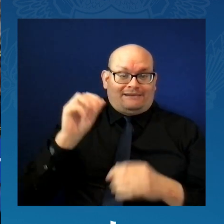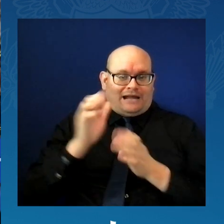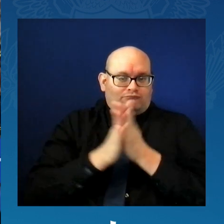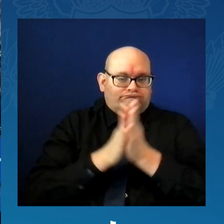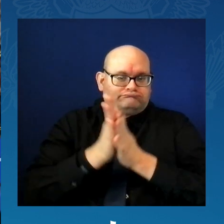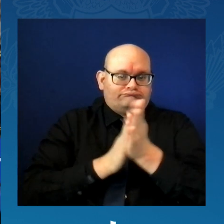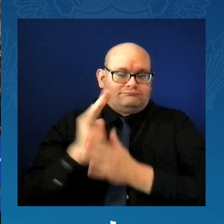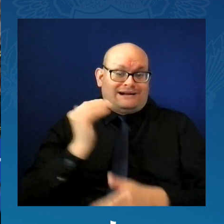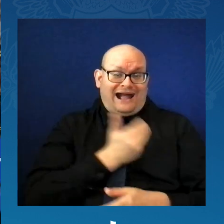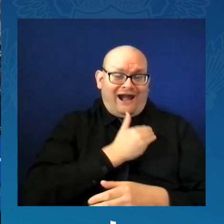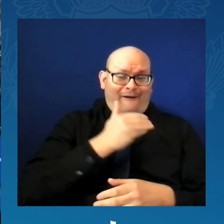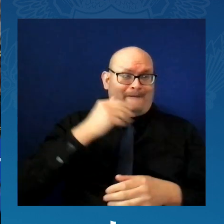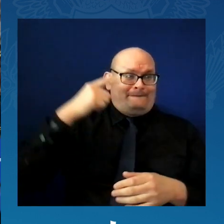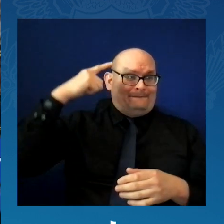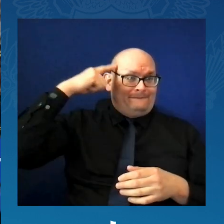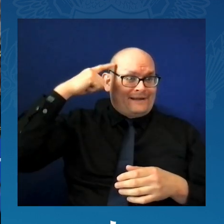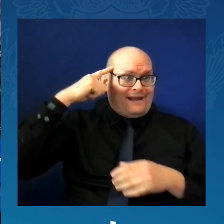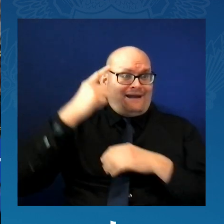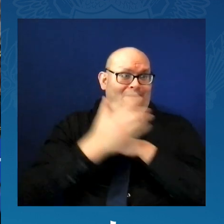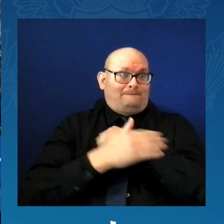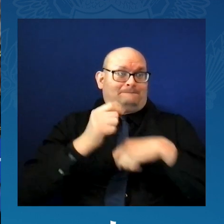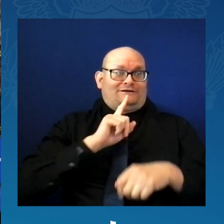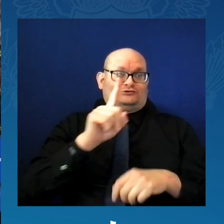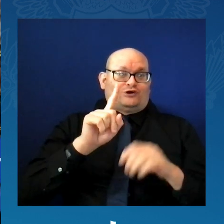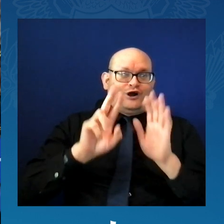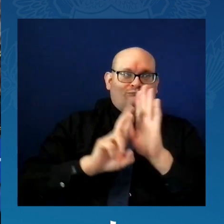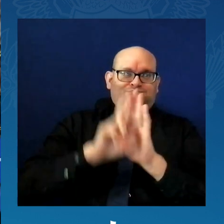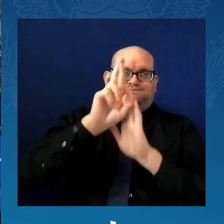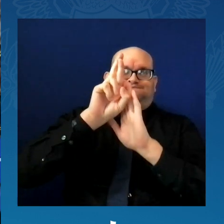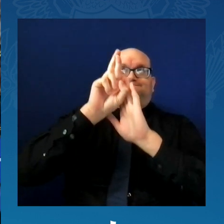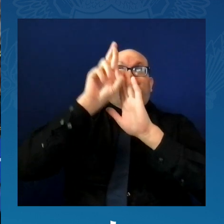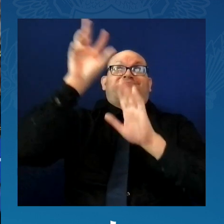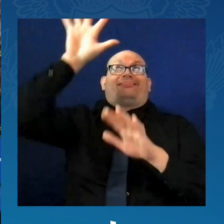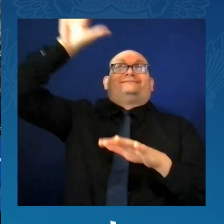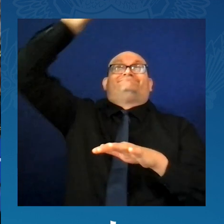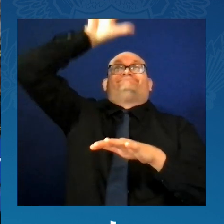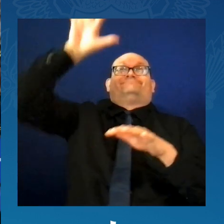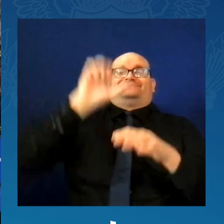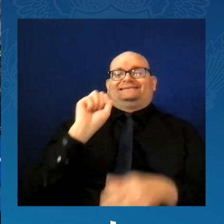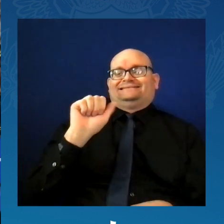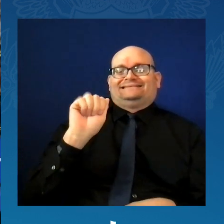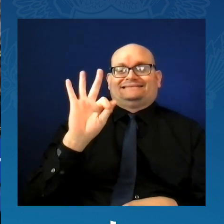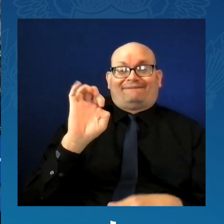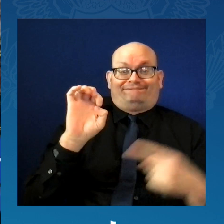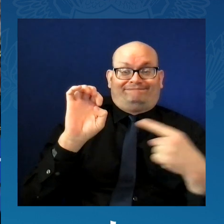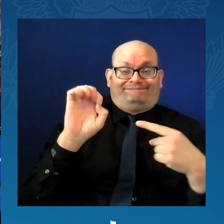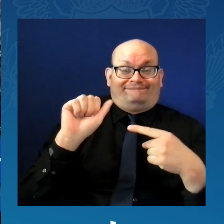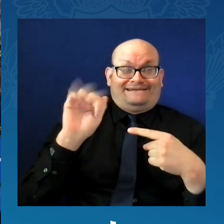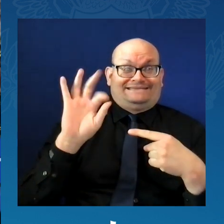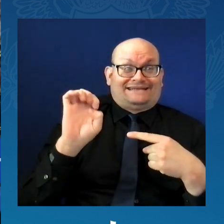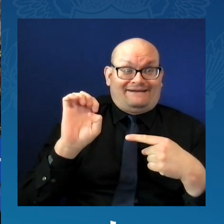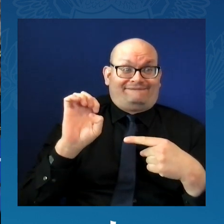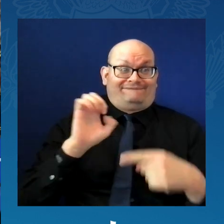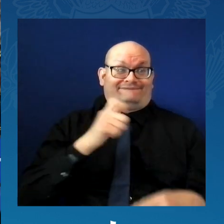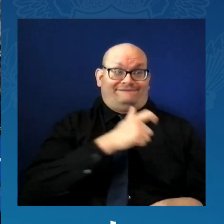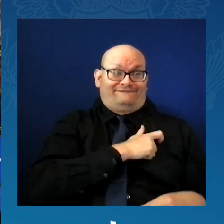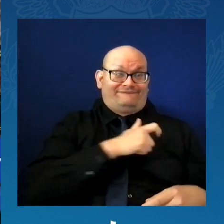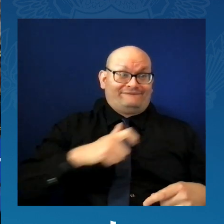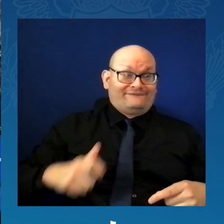to keep space safe for all. You know, when I was a kid, seatbelts were an extra cost option in cars. You had to pay extra for safety.